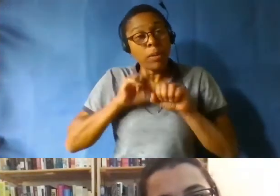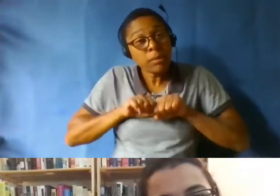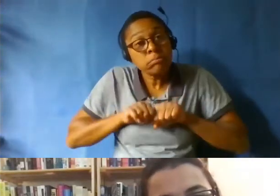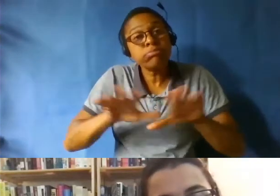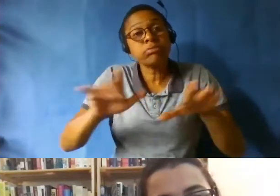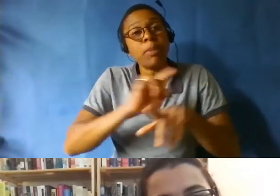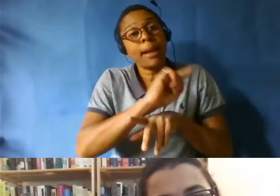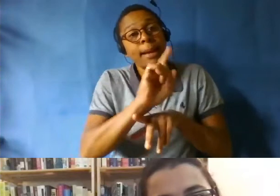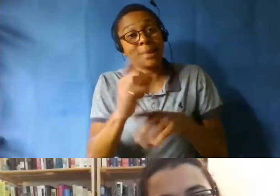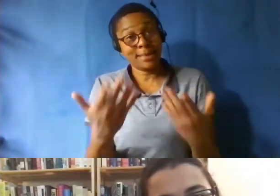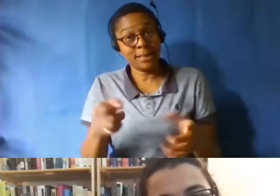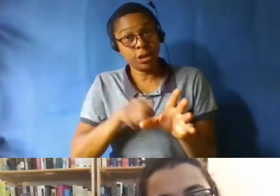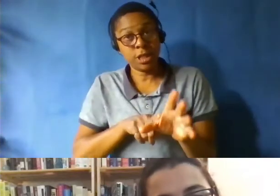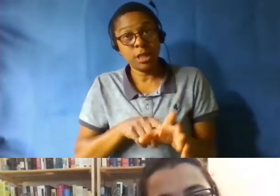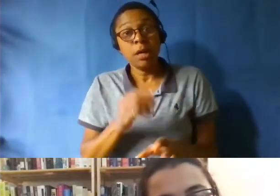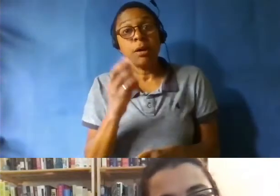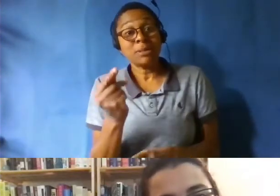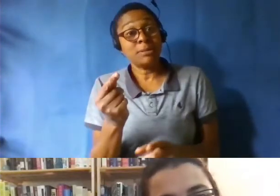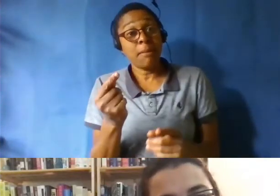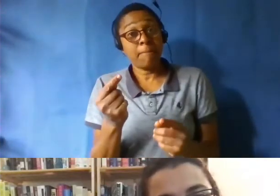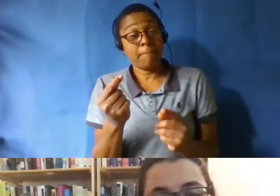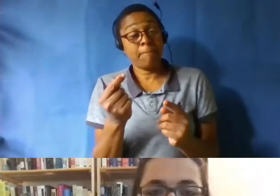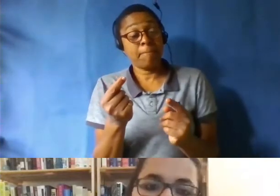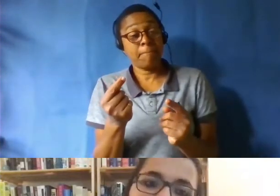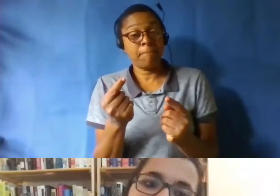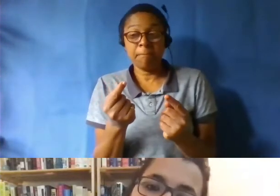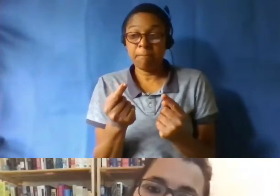some of this stuff about different ethnic cultural attitudes towards